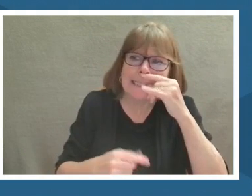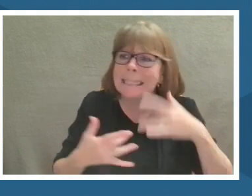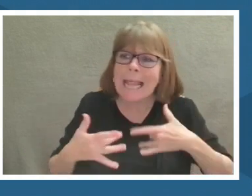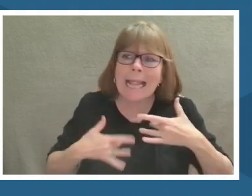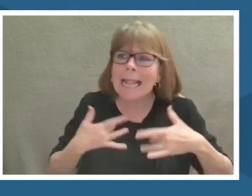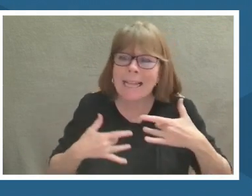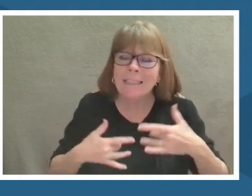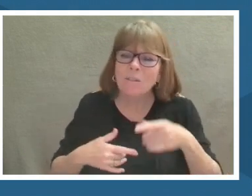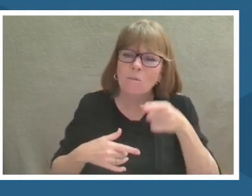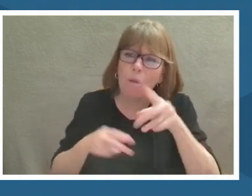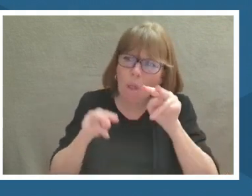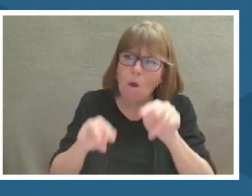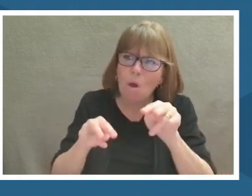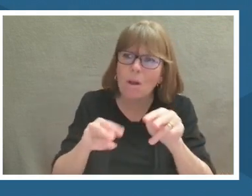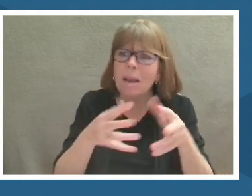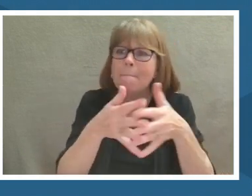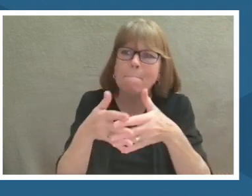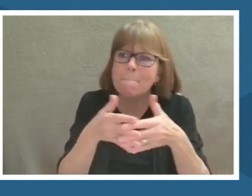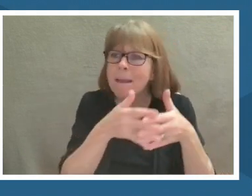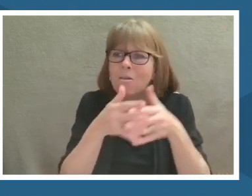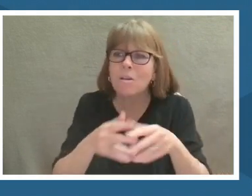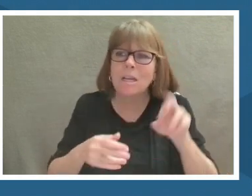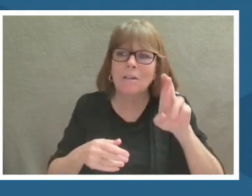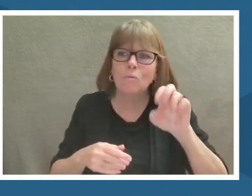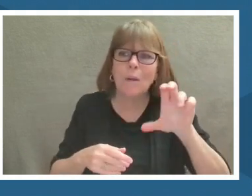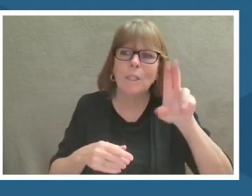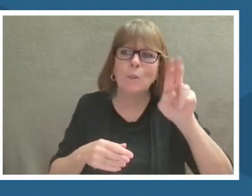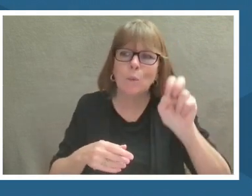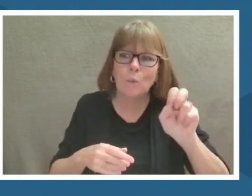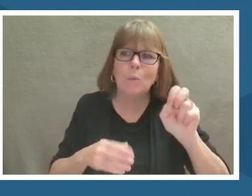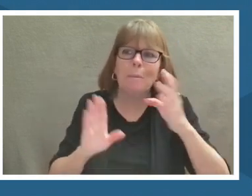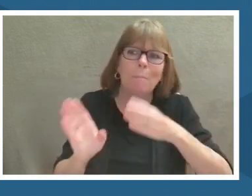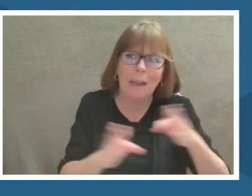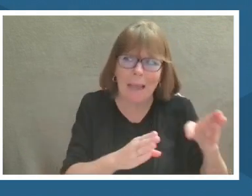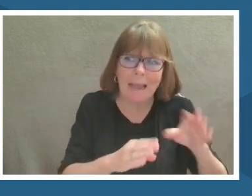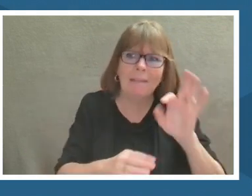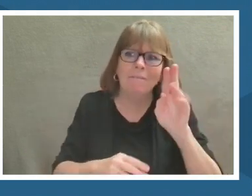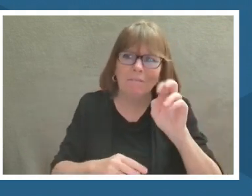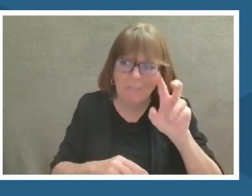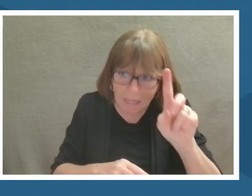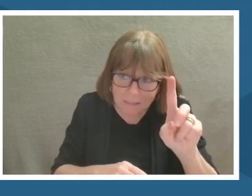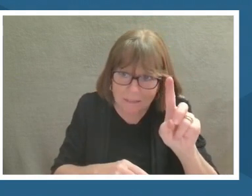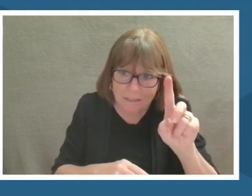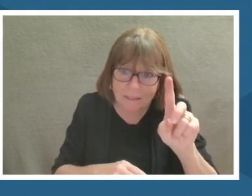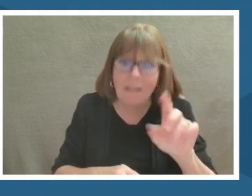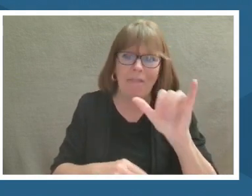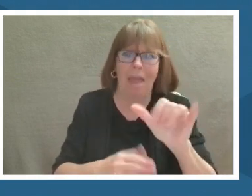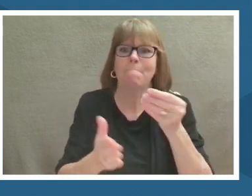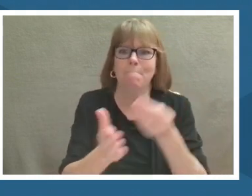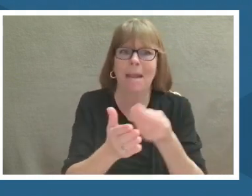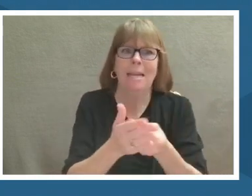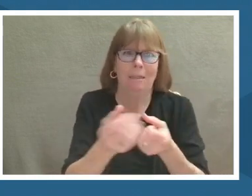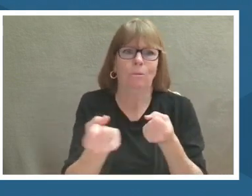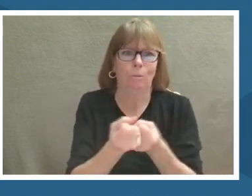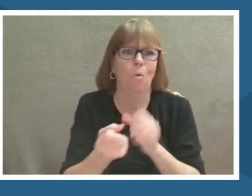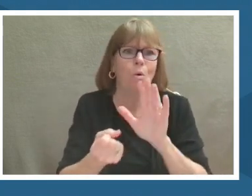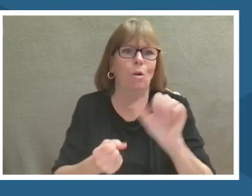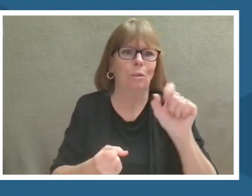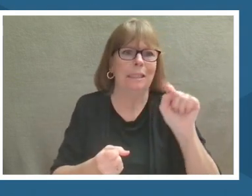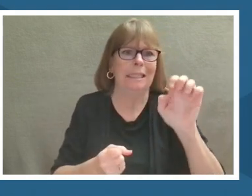american rescue plan funds and use those to support steam